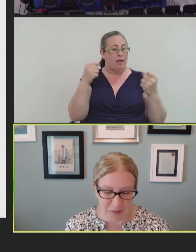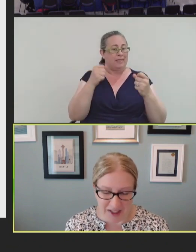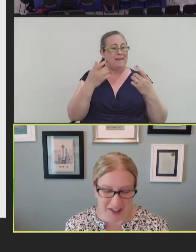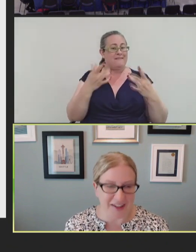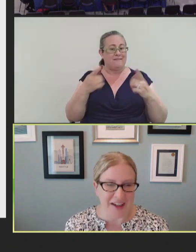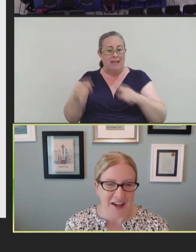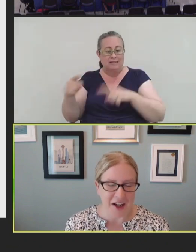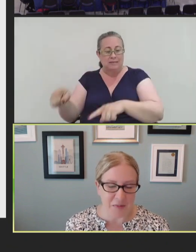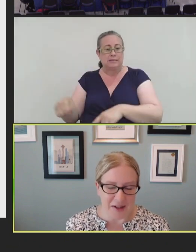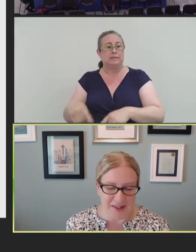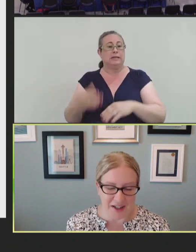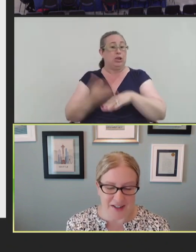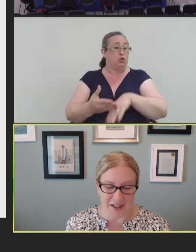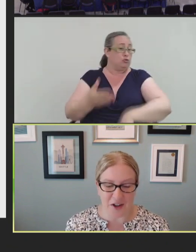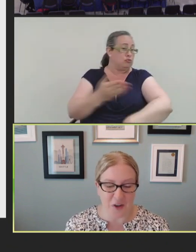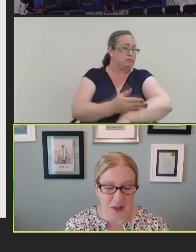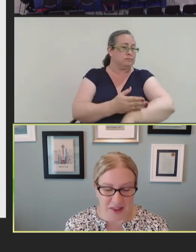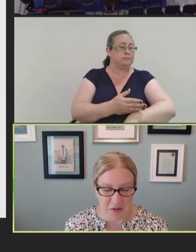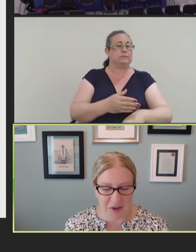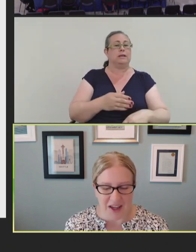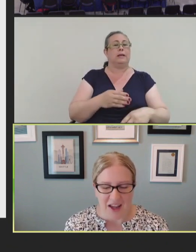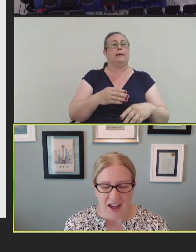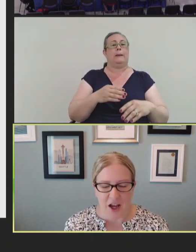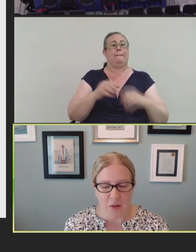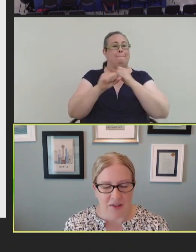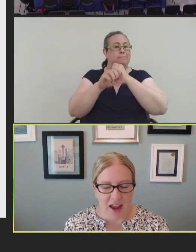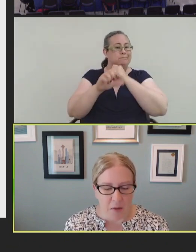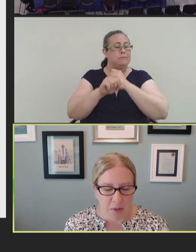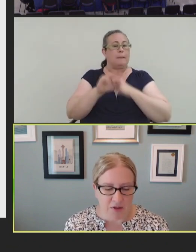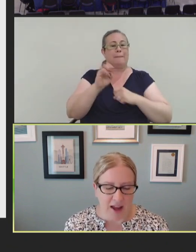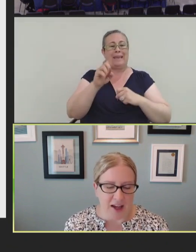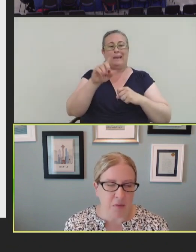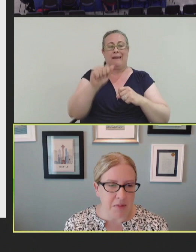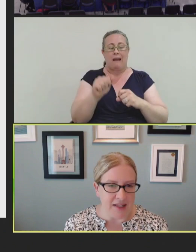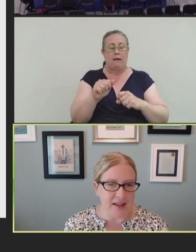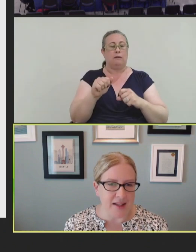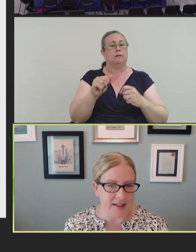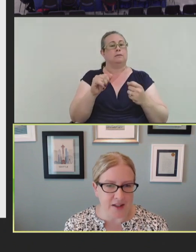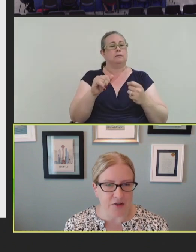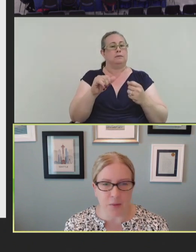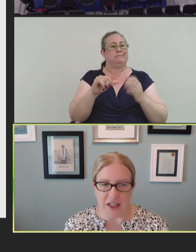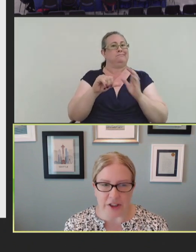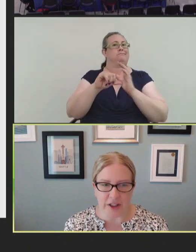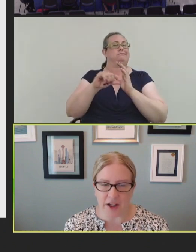media use that has occurred with them have amplified mis- and disinformation